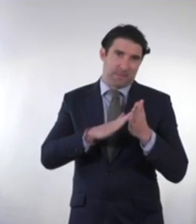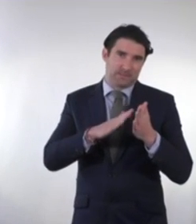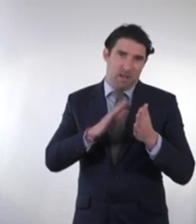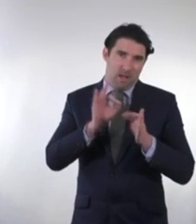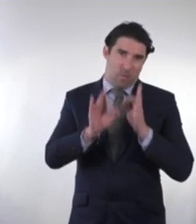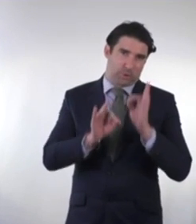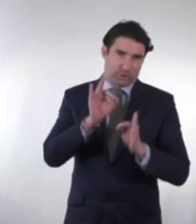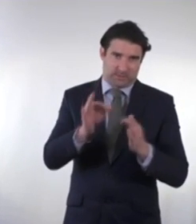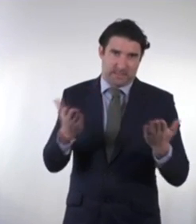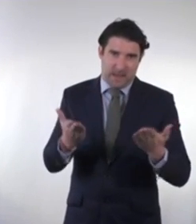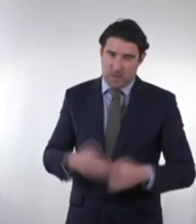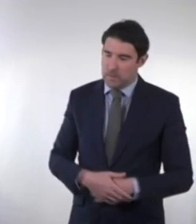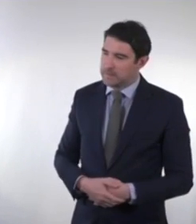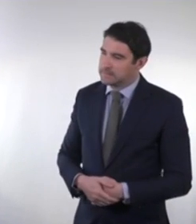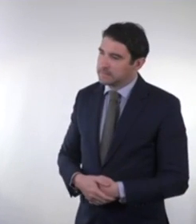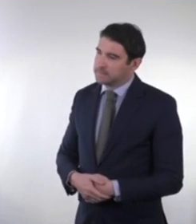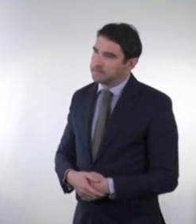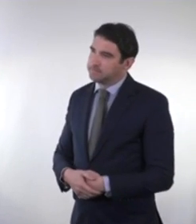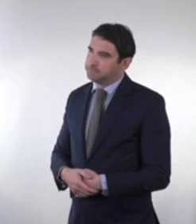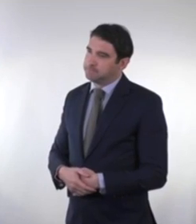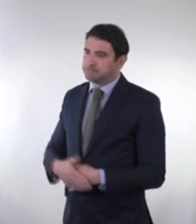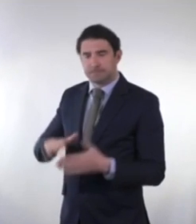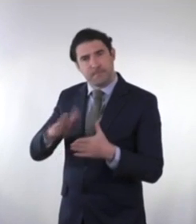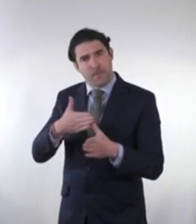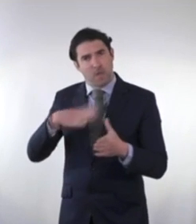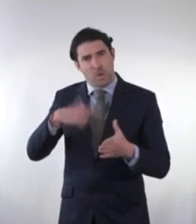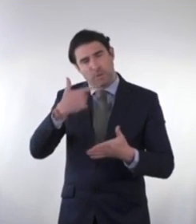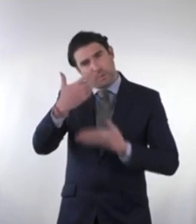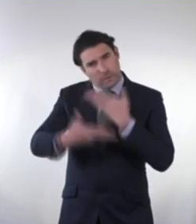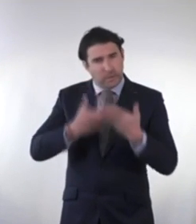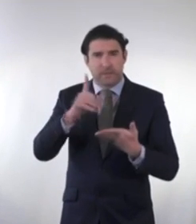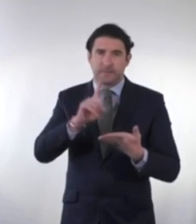be going to the United States, thanks to the efforts of the British Government. That is